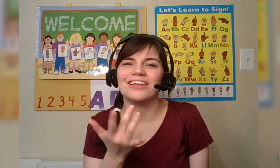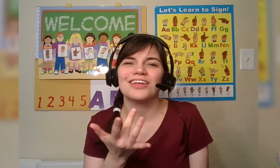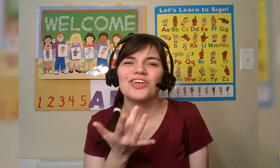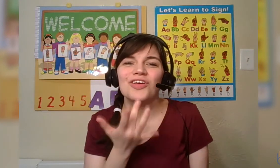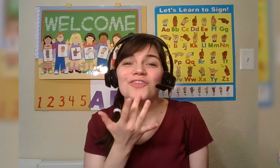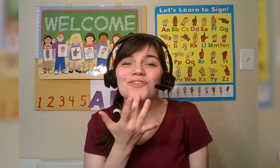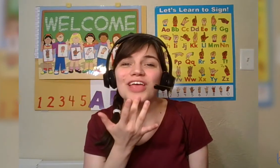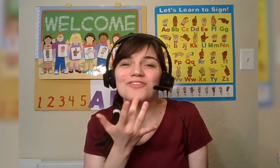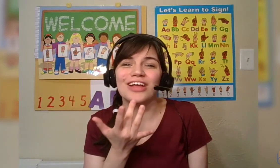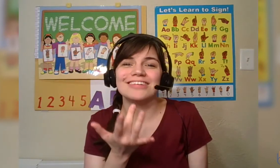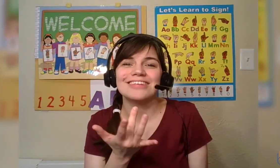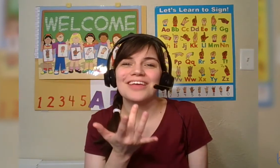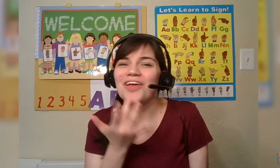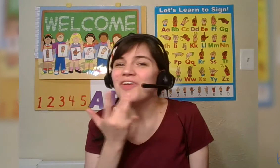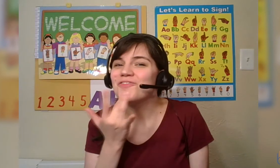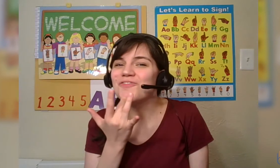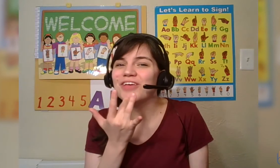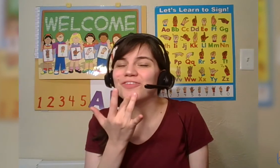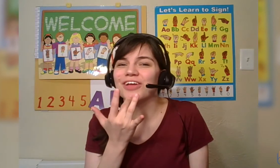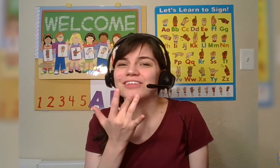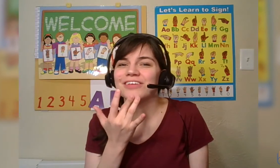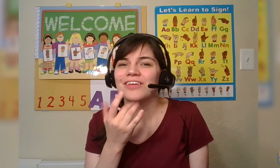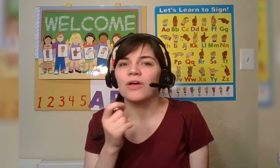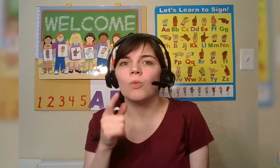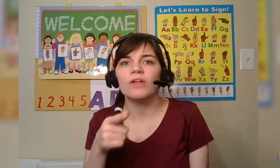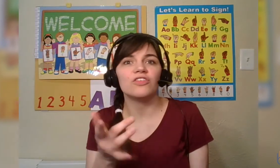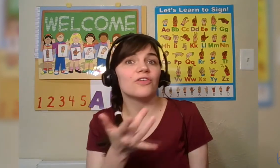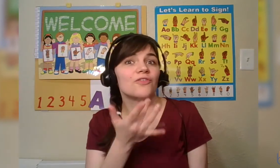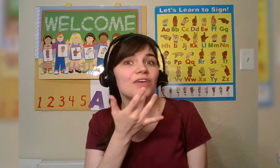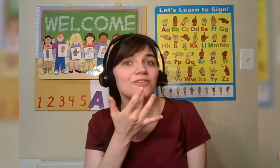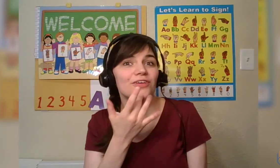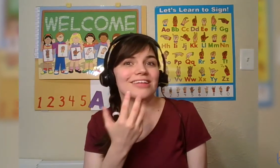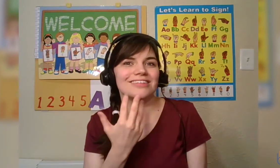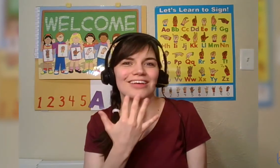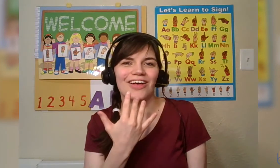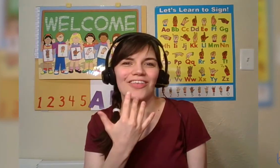Favorite. Favorite. What's your favorite color?